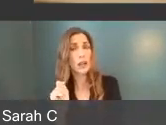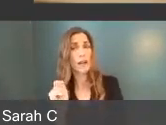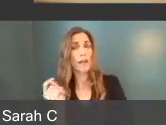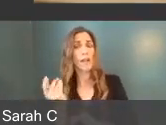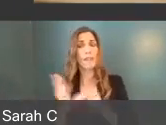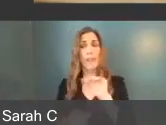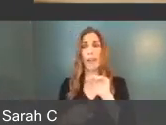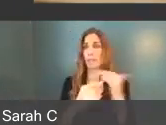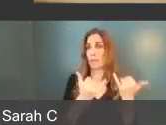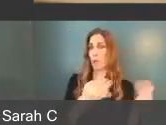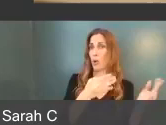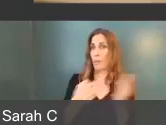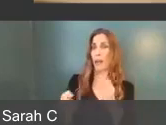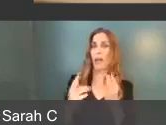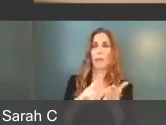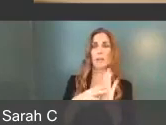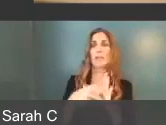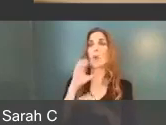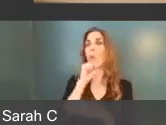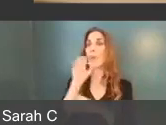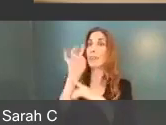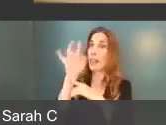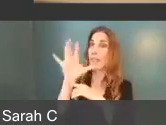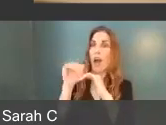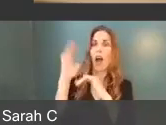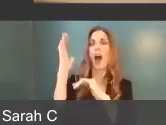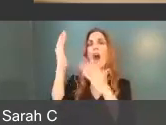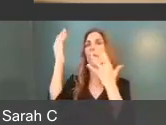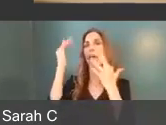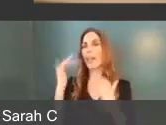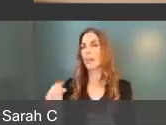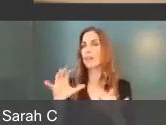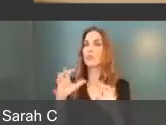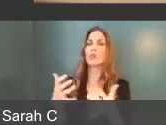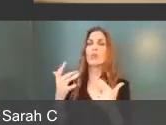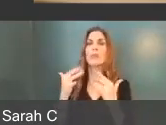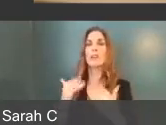plan where 75 and above and how things are currently working with 1A, 1B, and 1C?